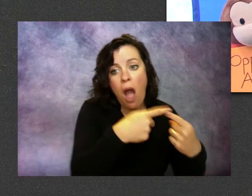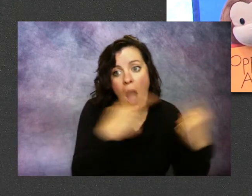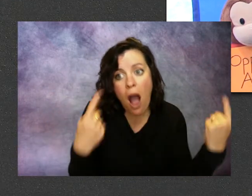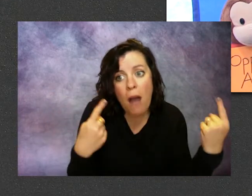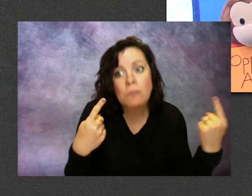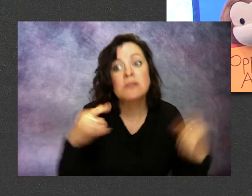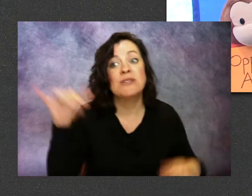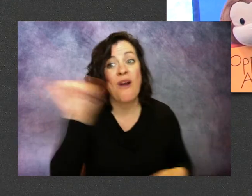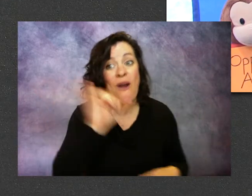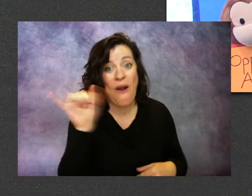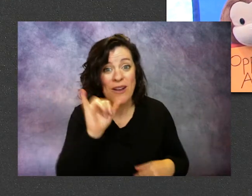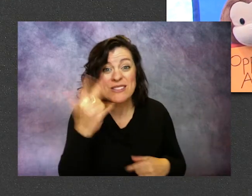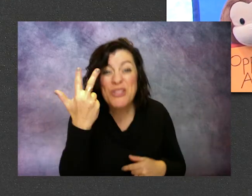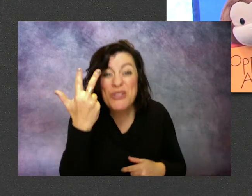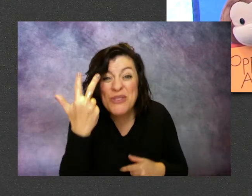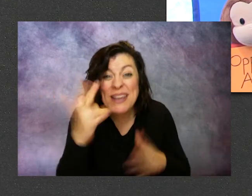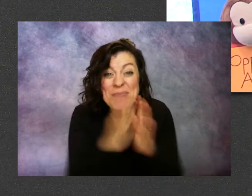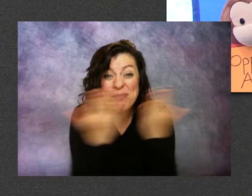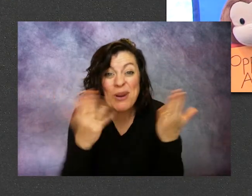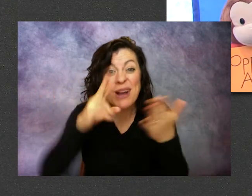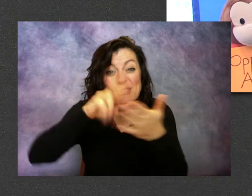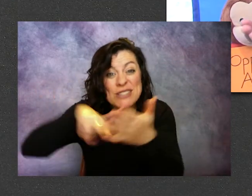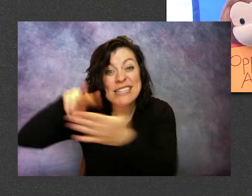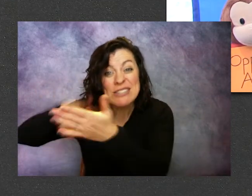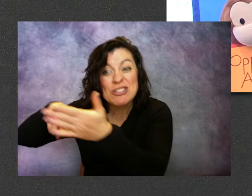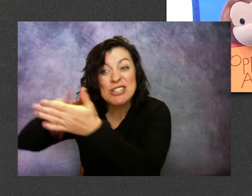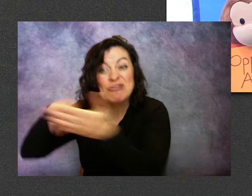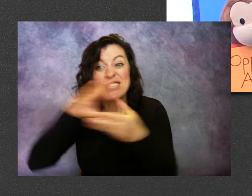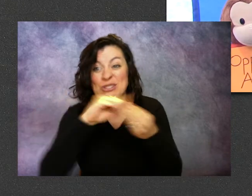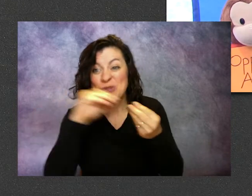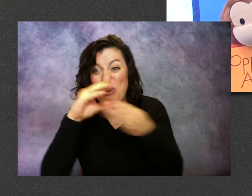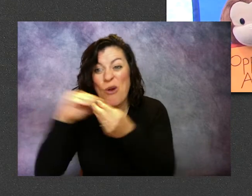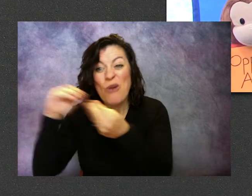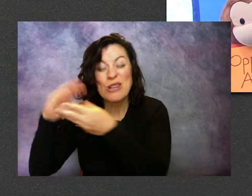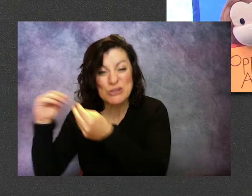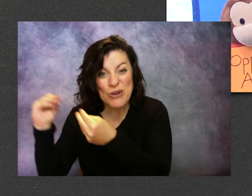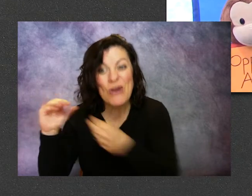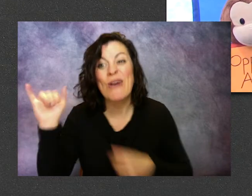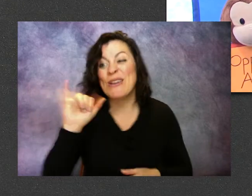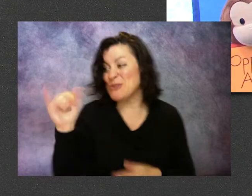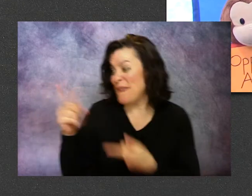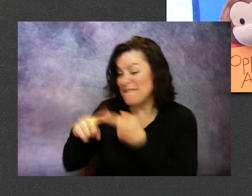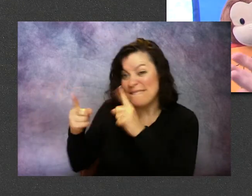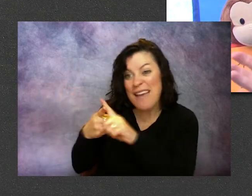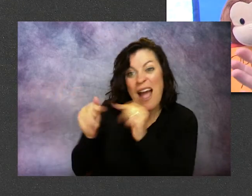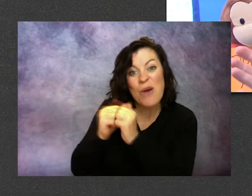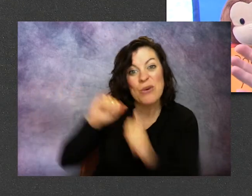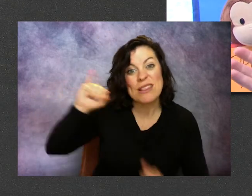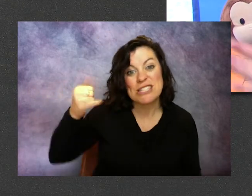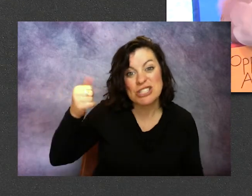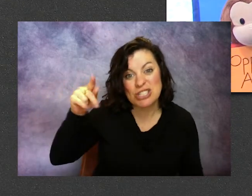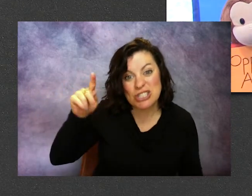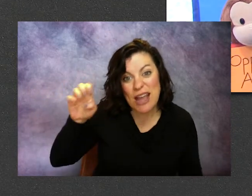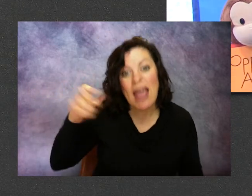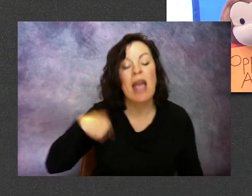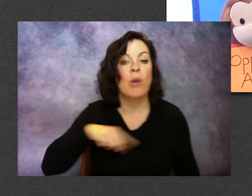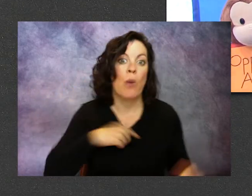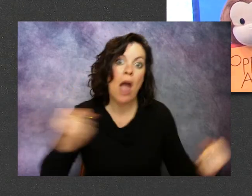we made a great craft with Jake and we had fun exercising, doing our own opposites, which you can do around your house everywhere.